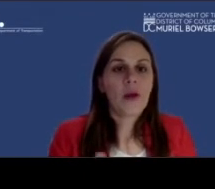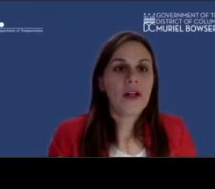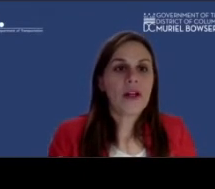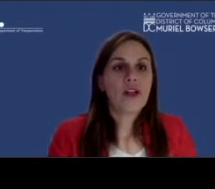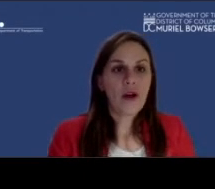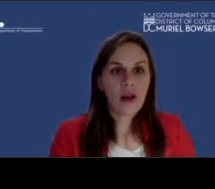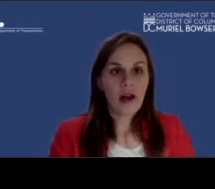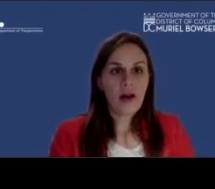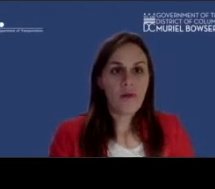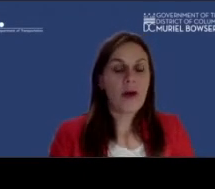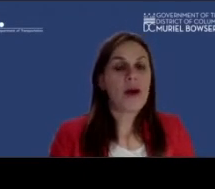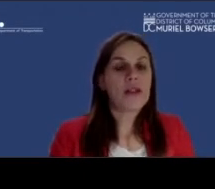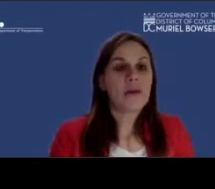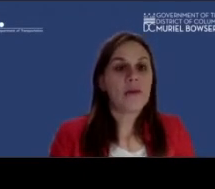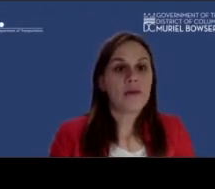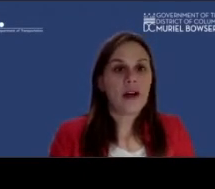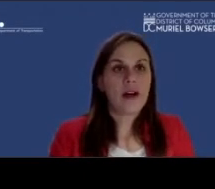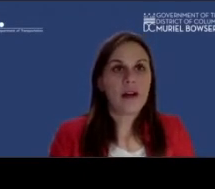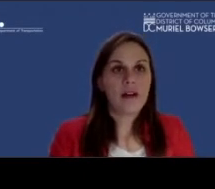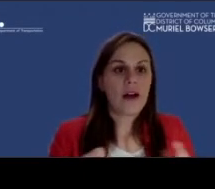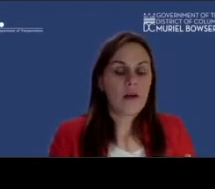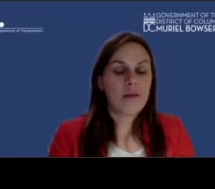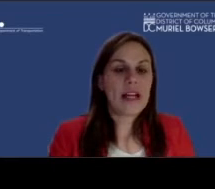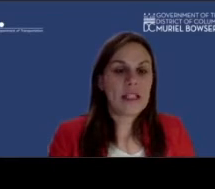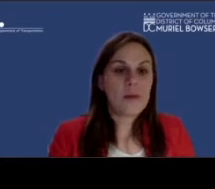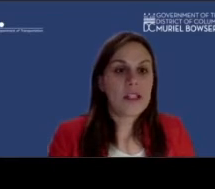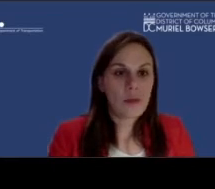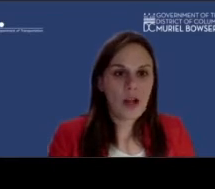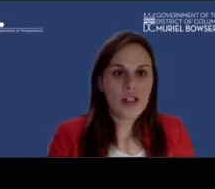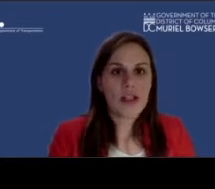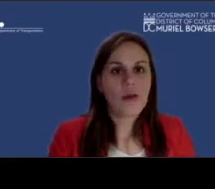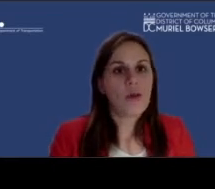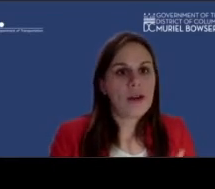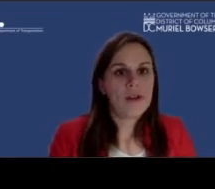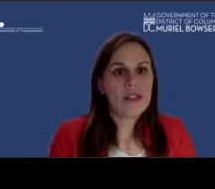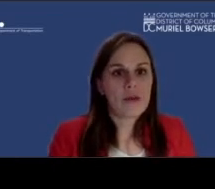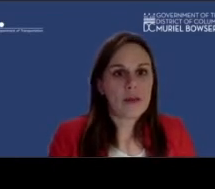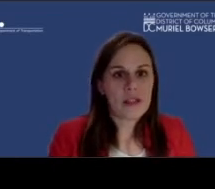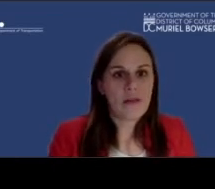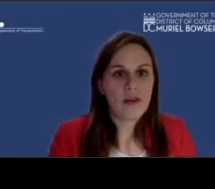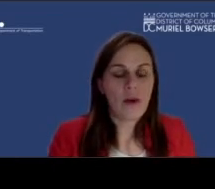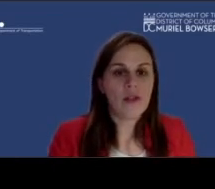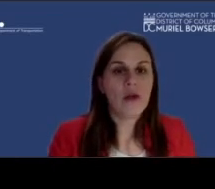now we're going to talk about some uh aspects of the project that will benefit some specific modes